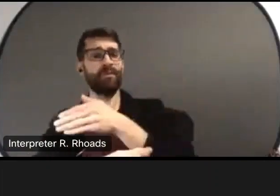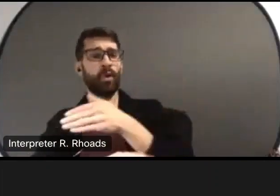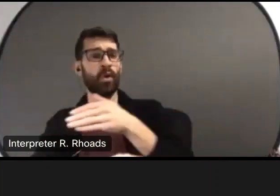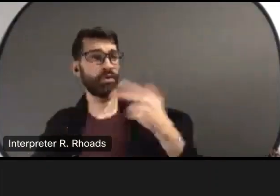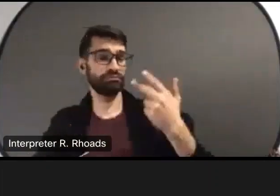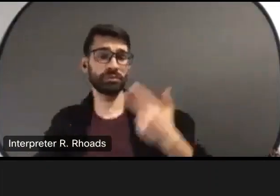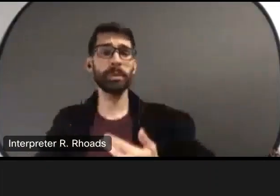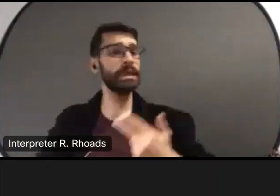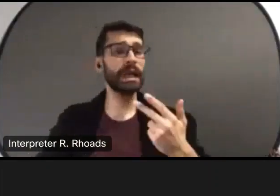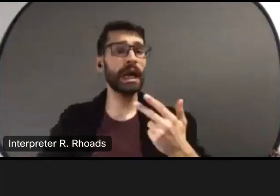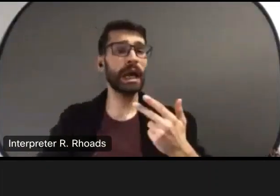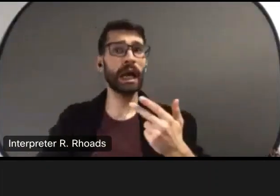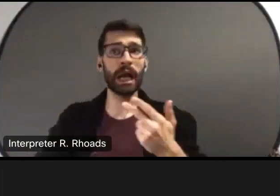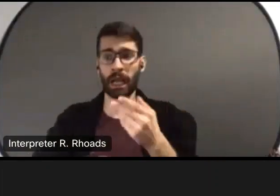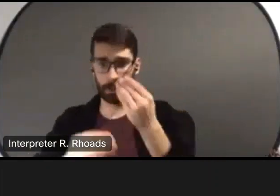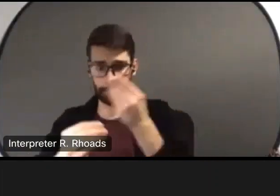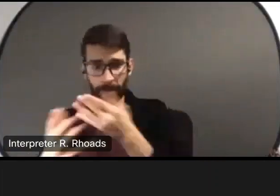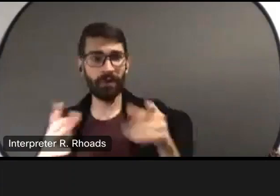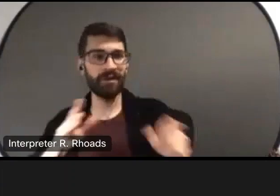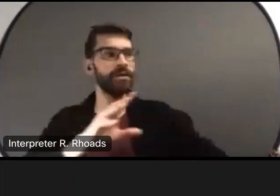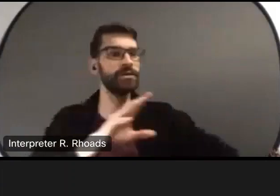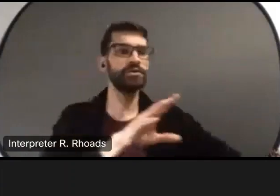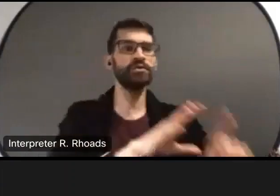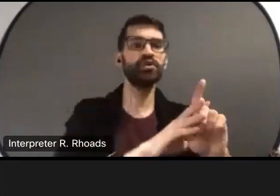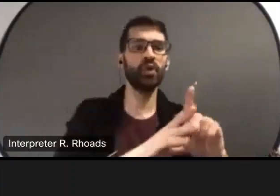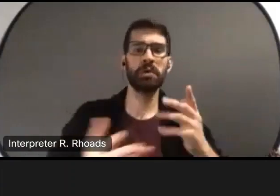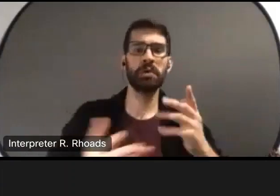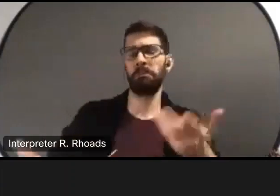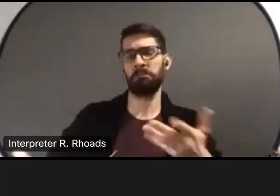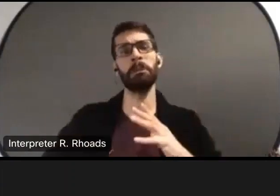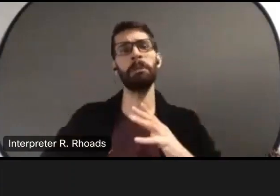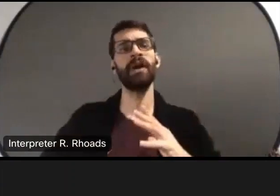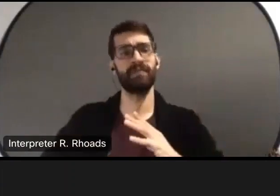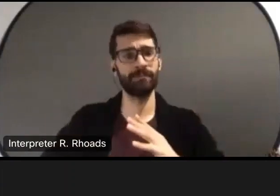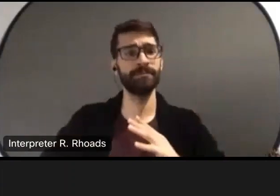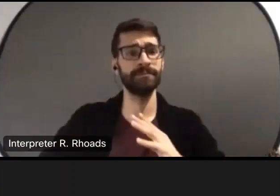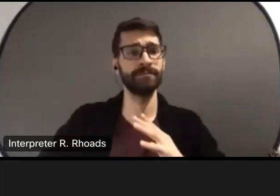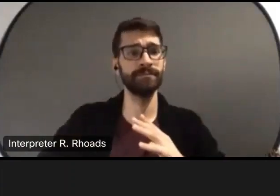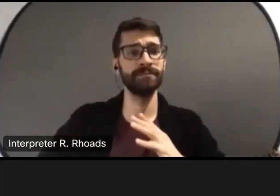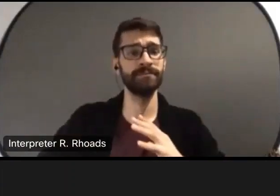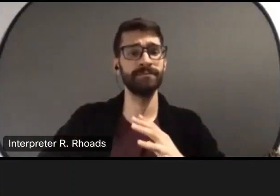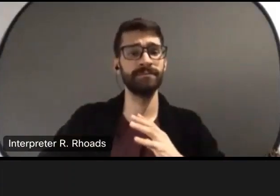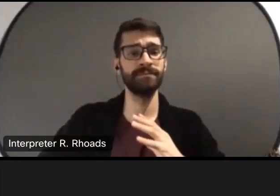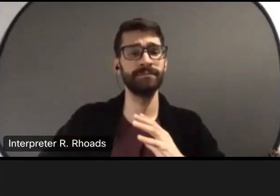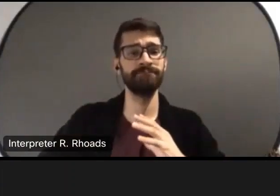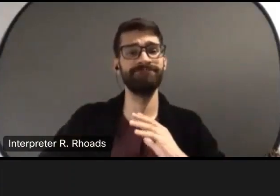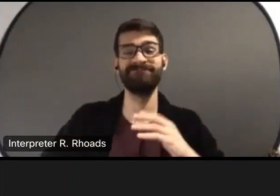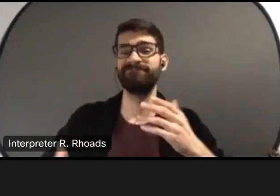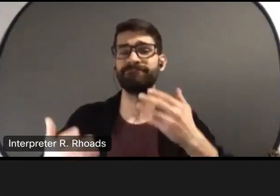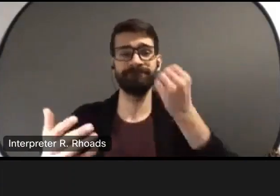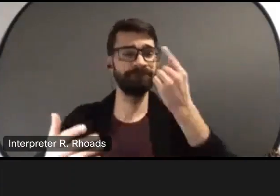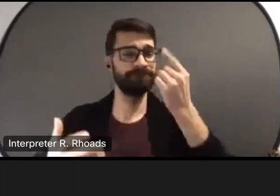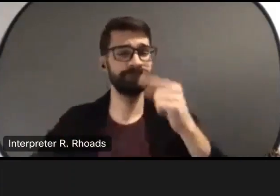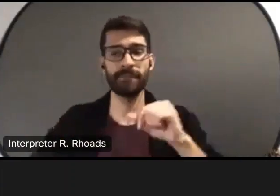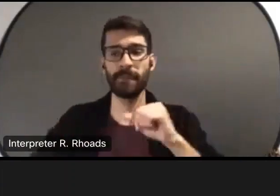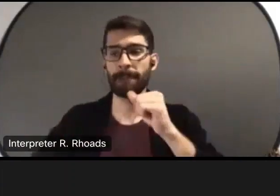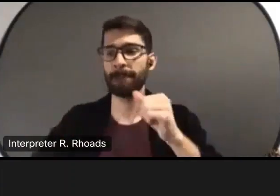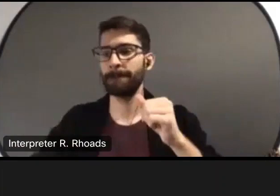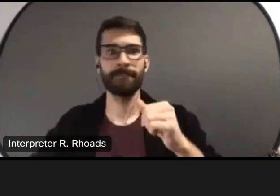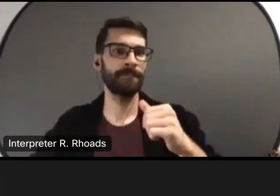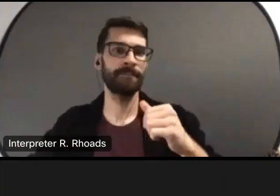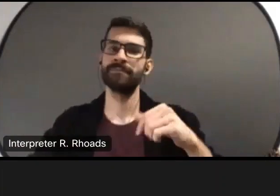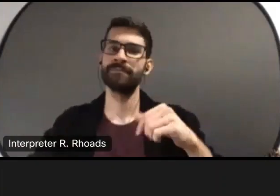perfectly fine. You know that, and, ... it doesn't have to ... even have to fall on a regular day